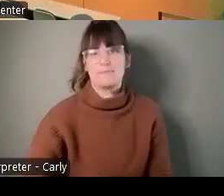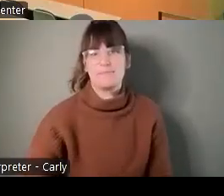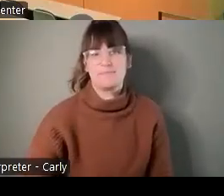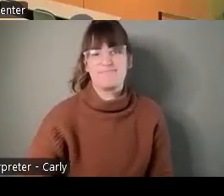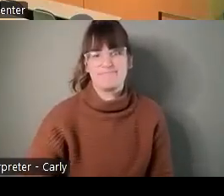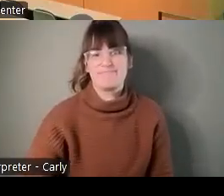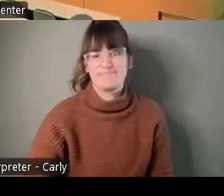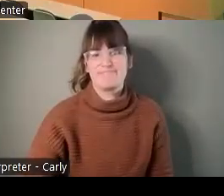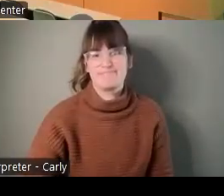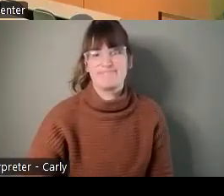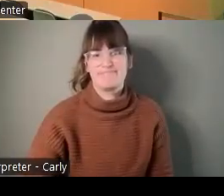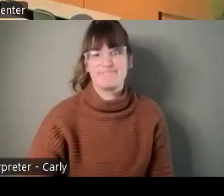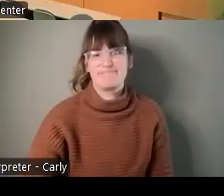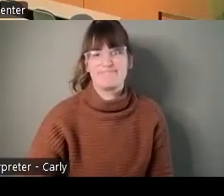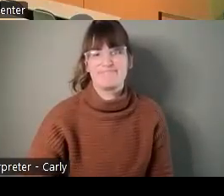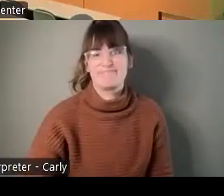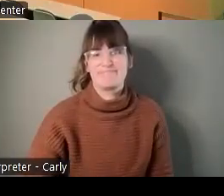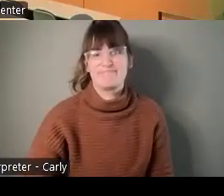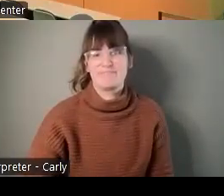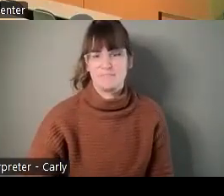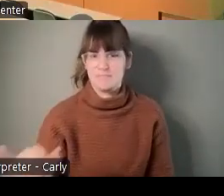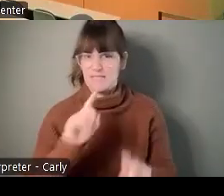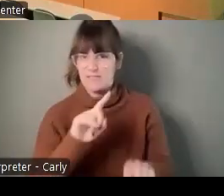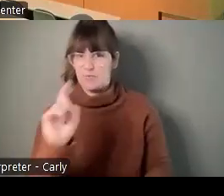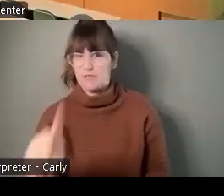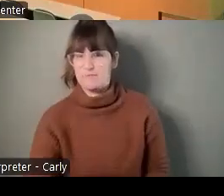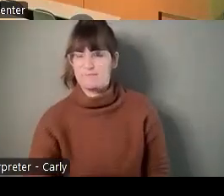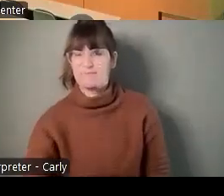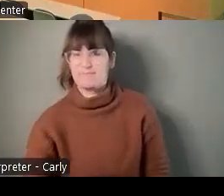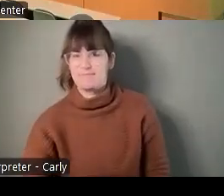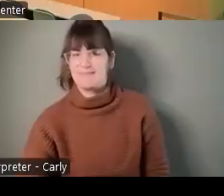And you had a second part to your question. Did I answer it? Did I answer your question? Uh yeah. I